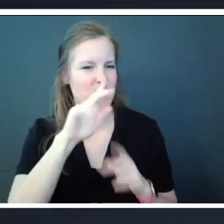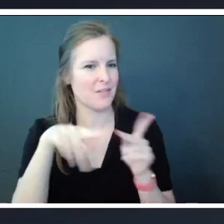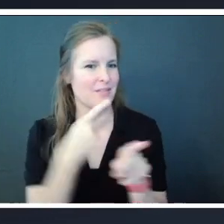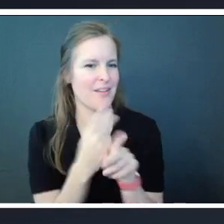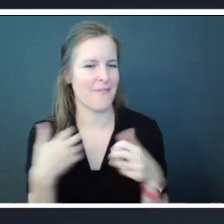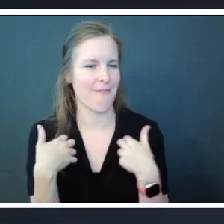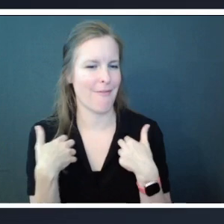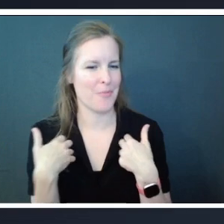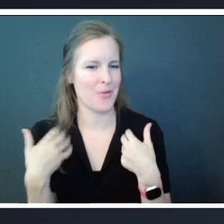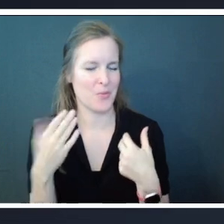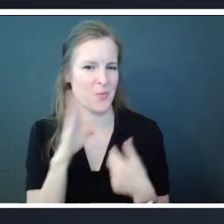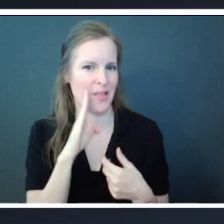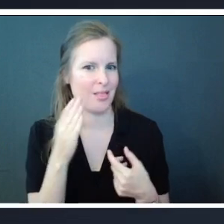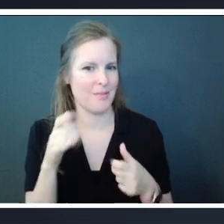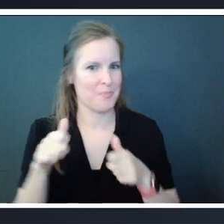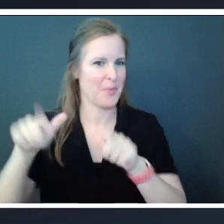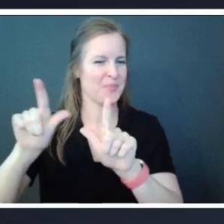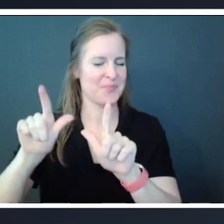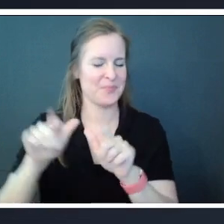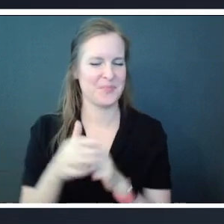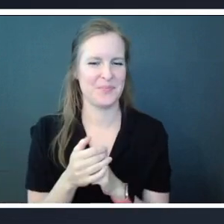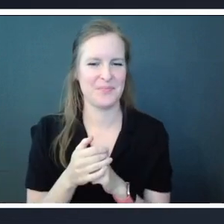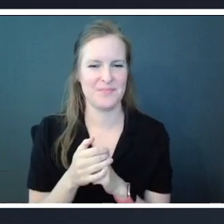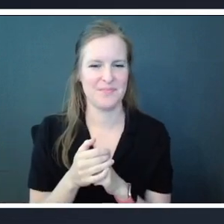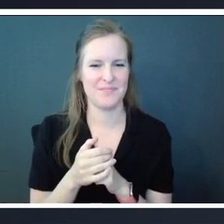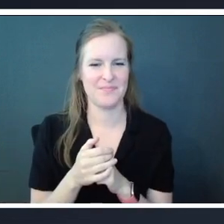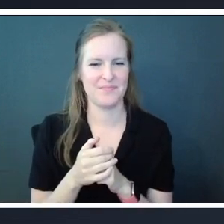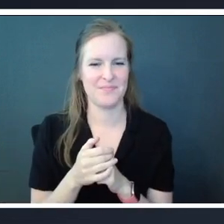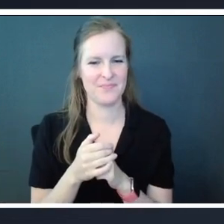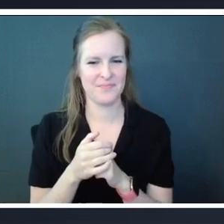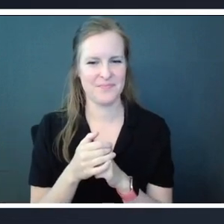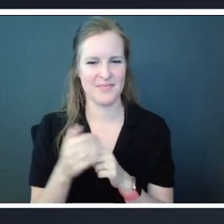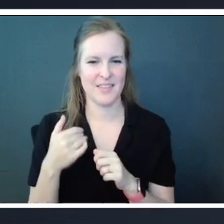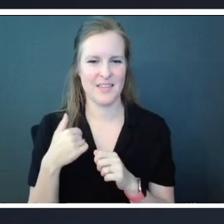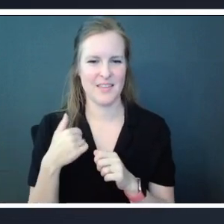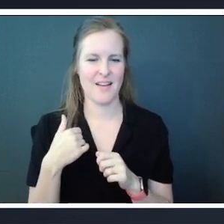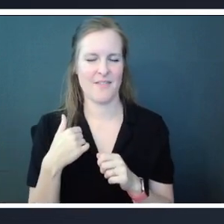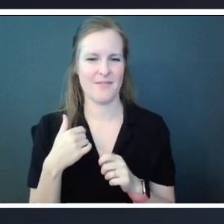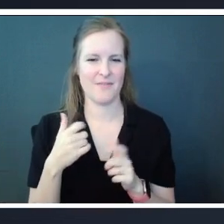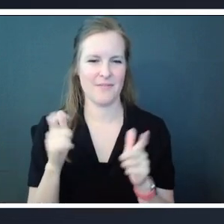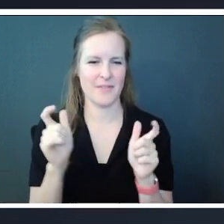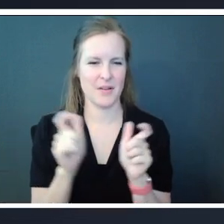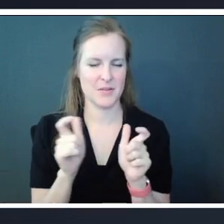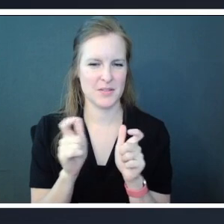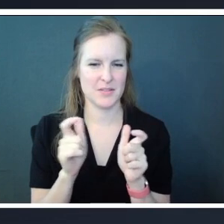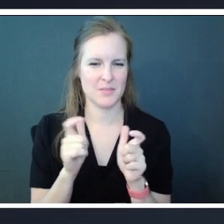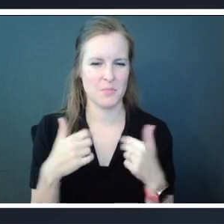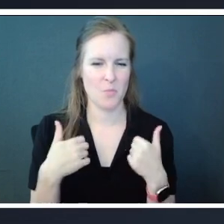but it's got the poll and we're in small mammal house on the top left on the bottom left there